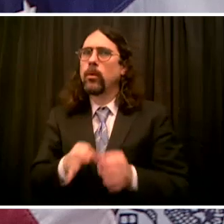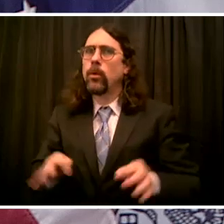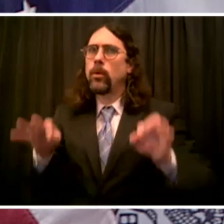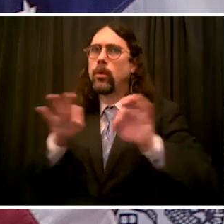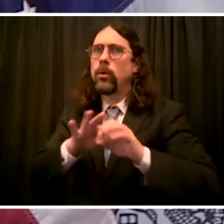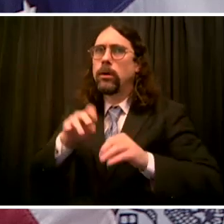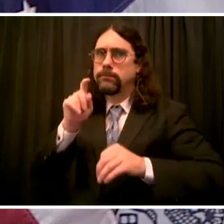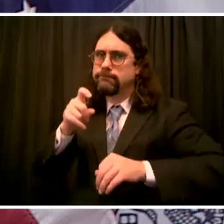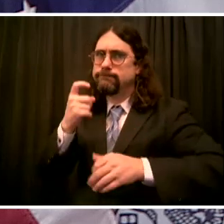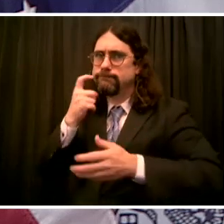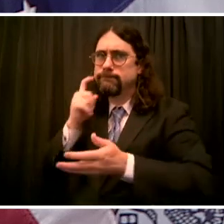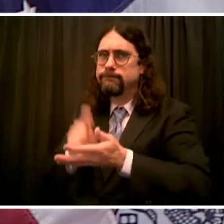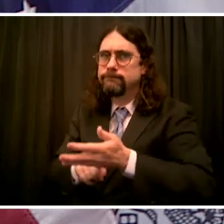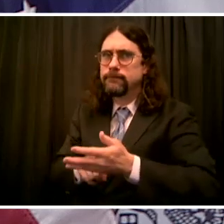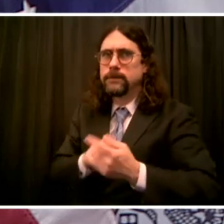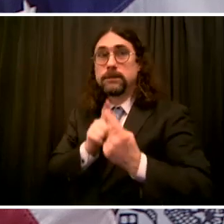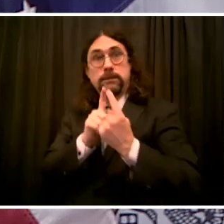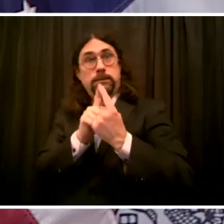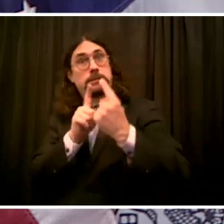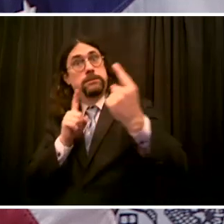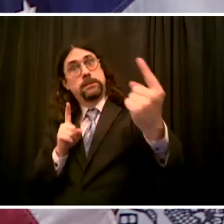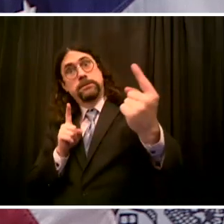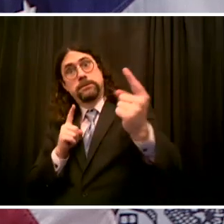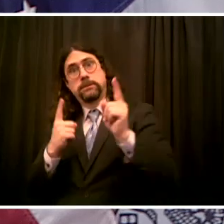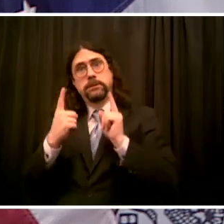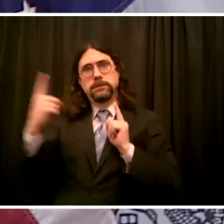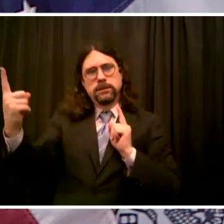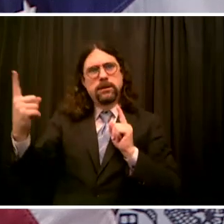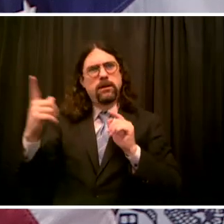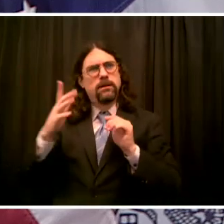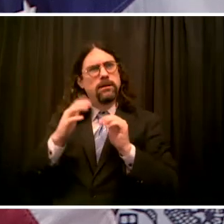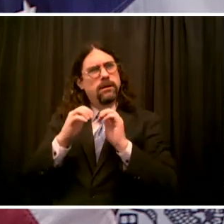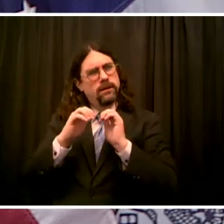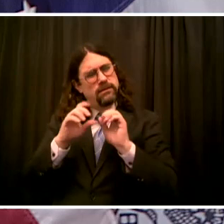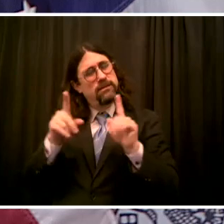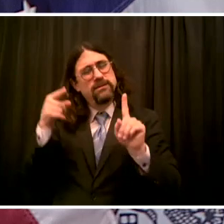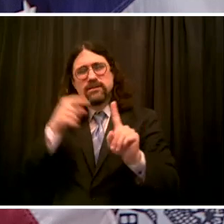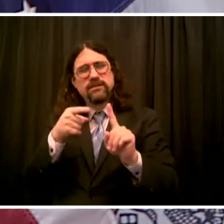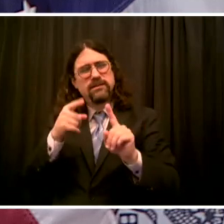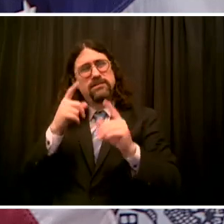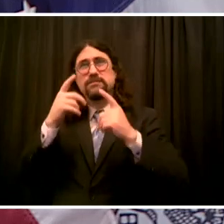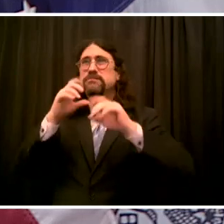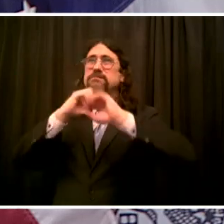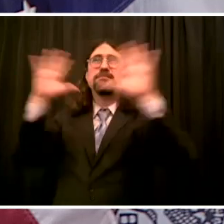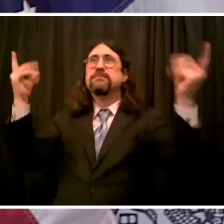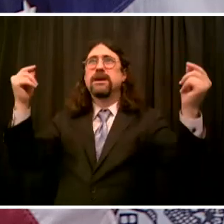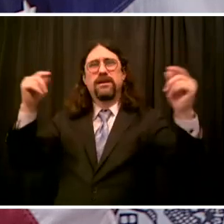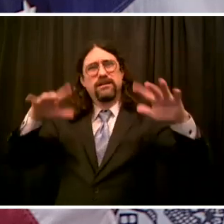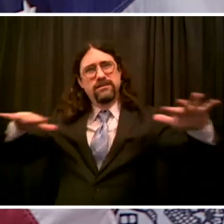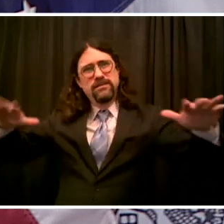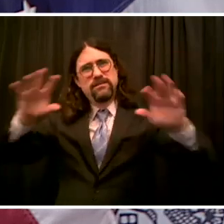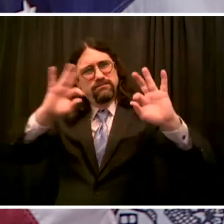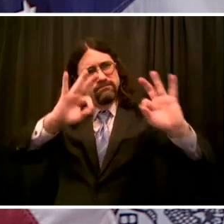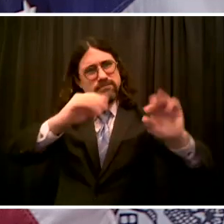THAT GETTING